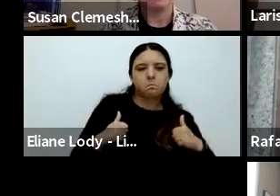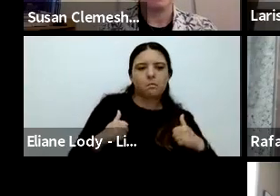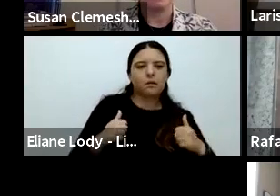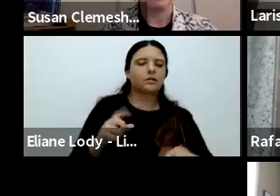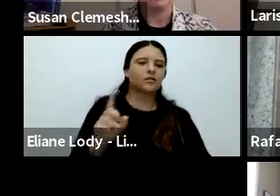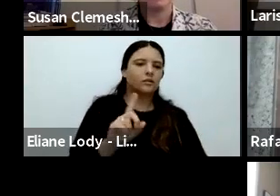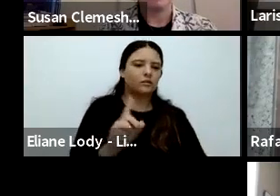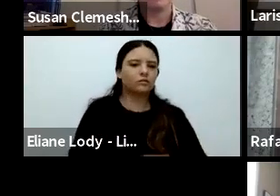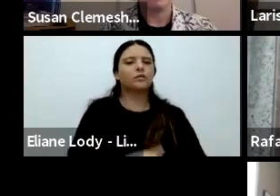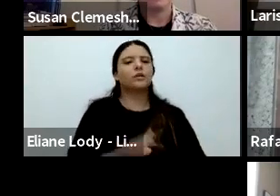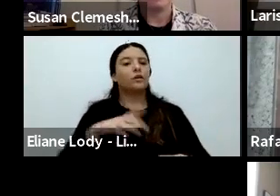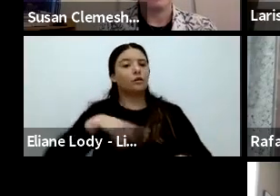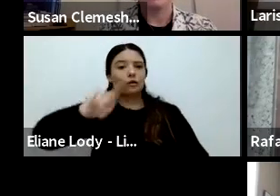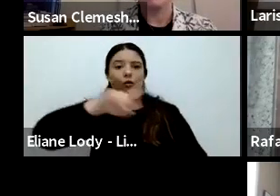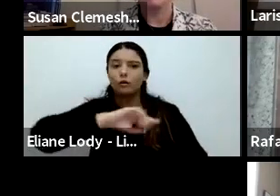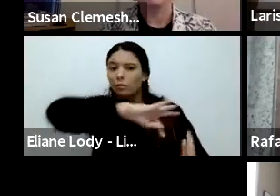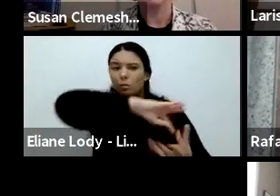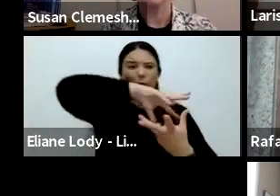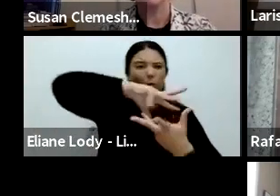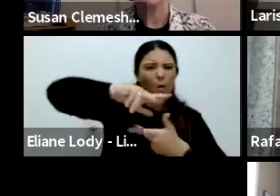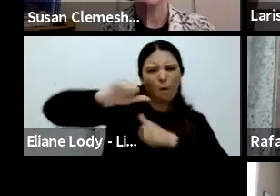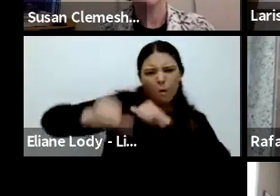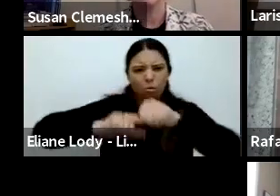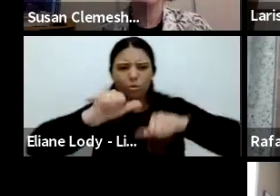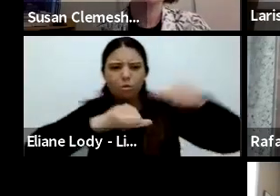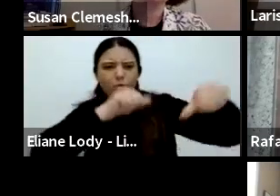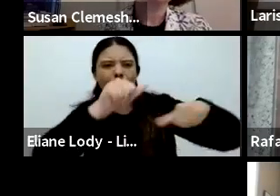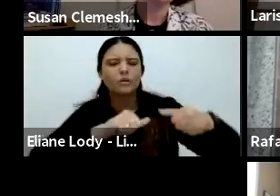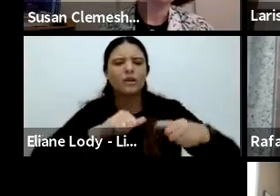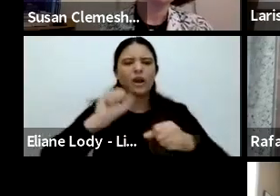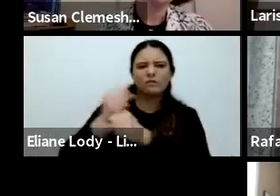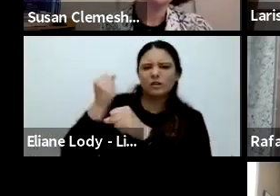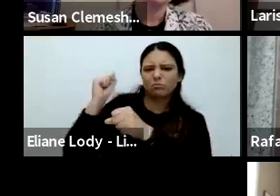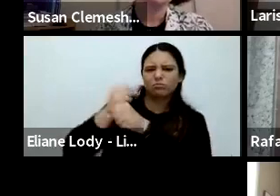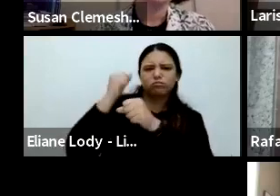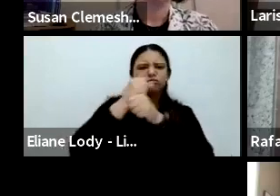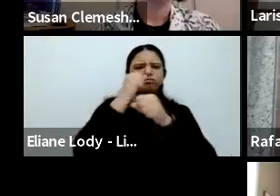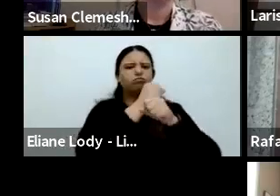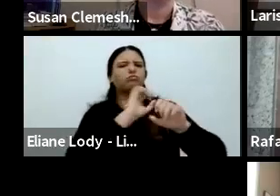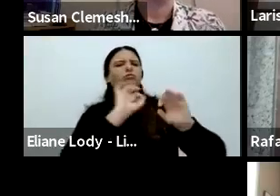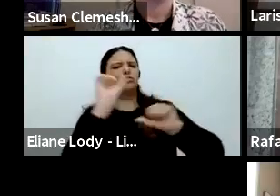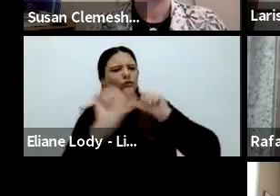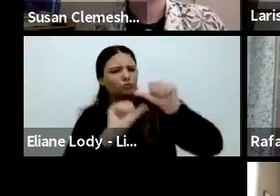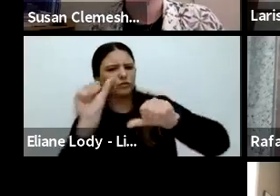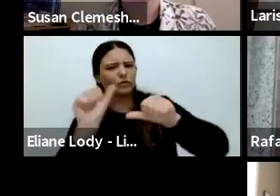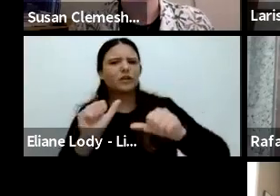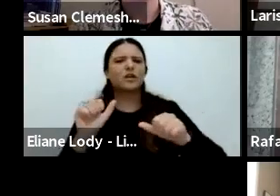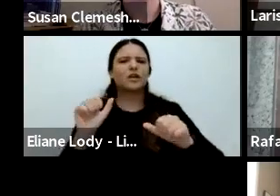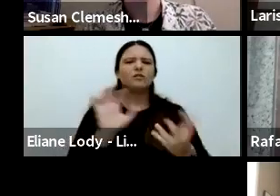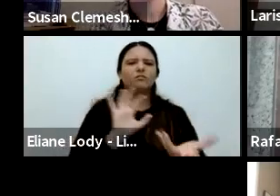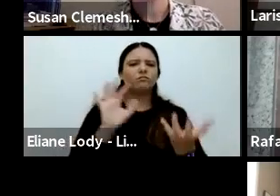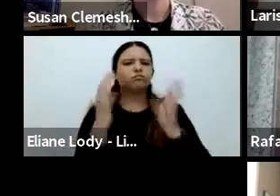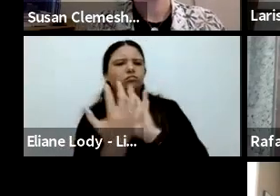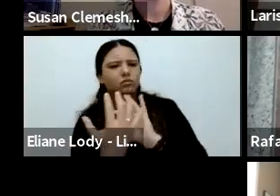What they say is you know we're going to we're going to change the world. we're going we're going to reform, or we're going to reform. We're gonna we're going to live. beral you know we're going to